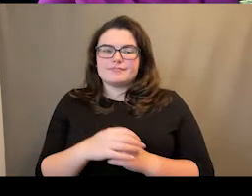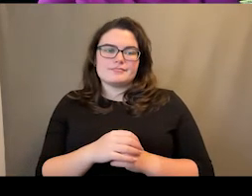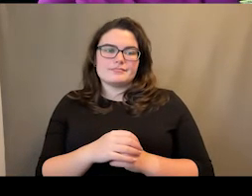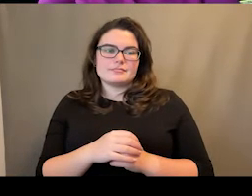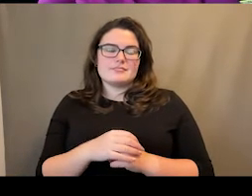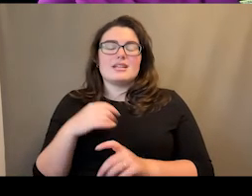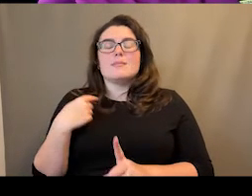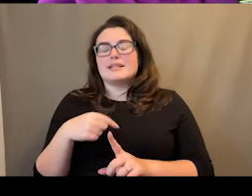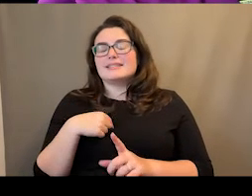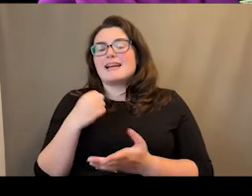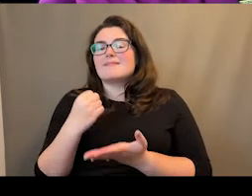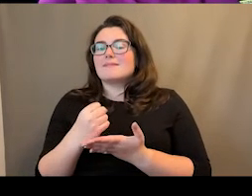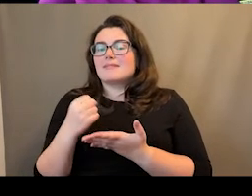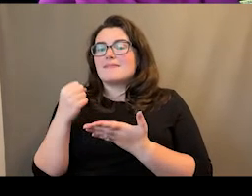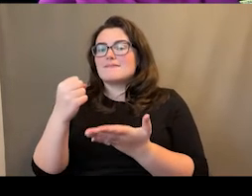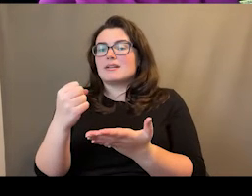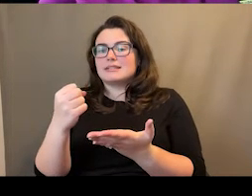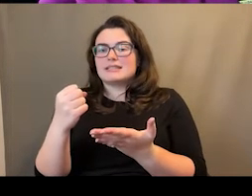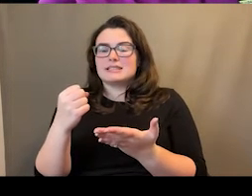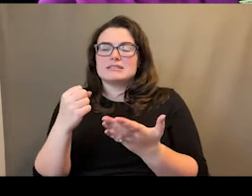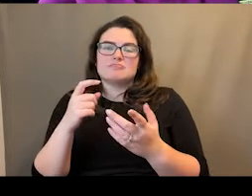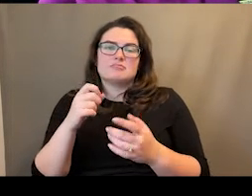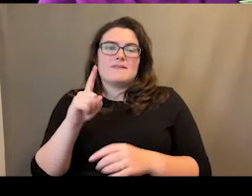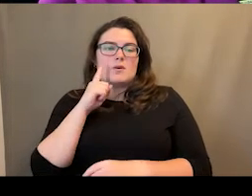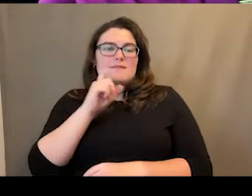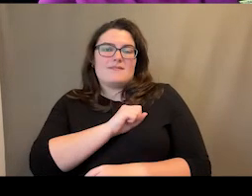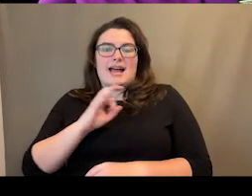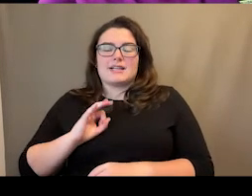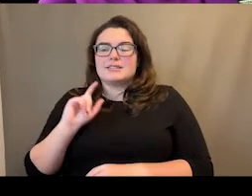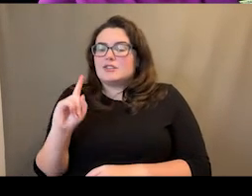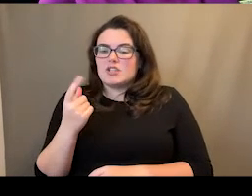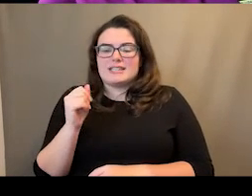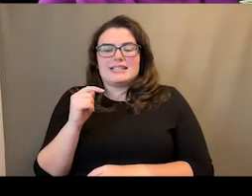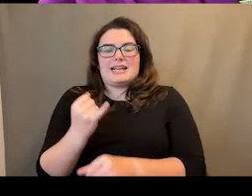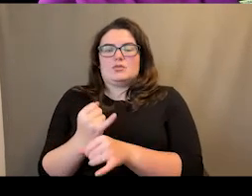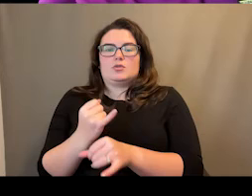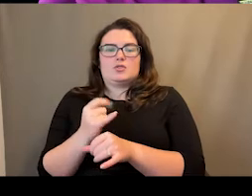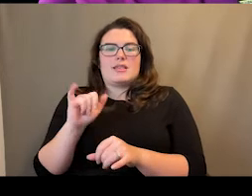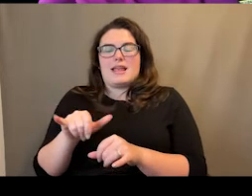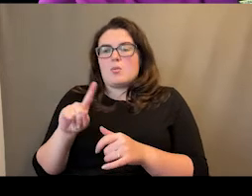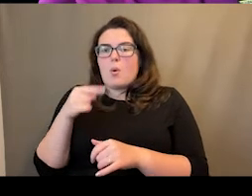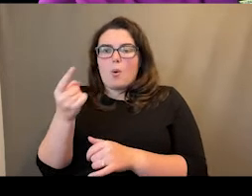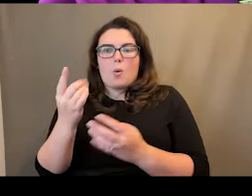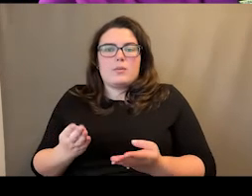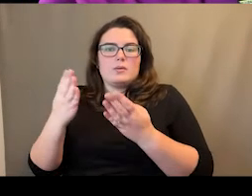mechanisms that are really for faculty who are just that institutions would primarily offer undergraduate degrees.